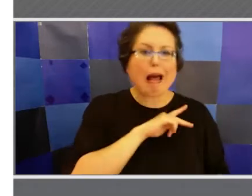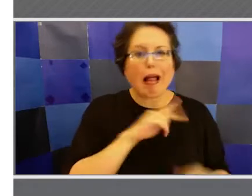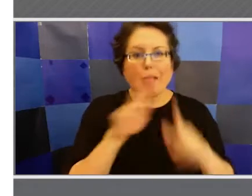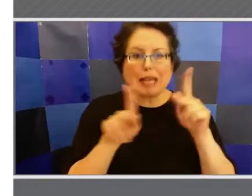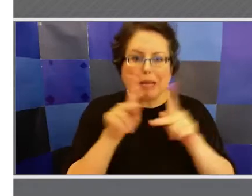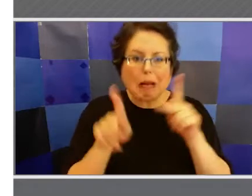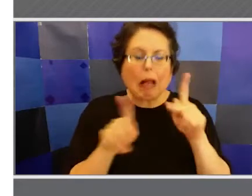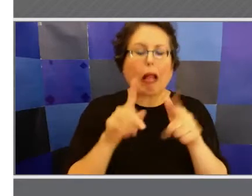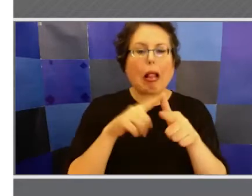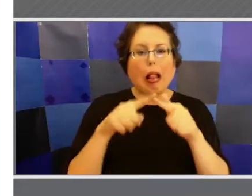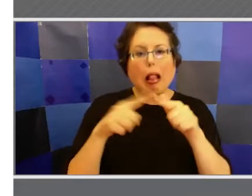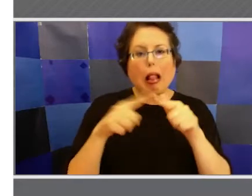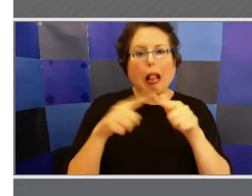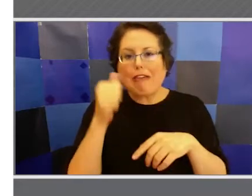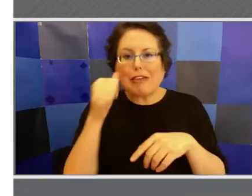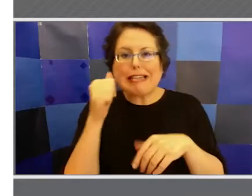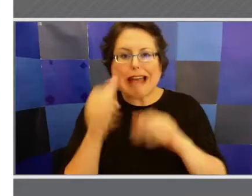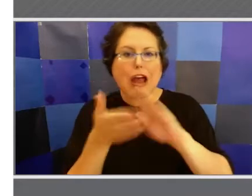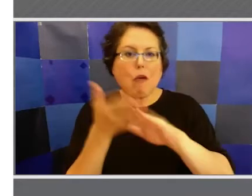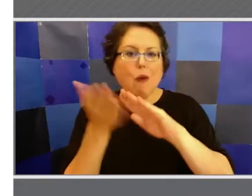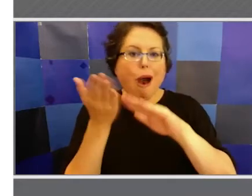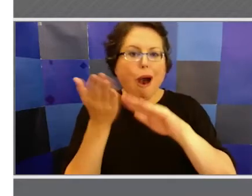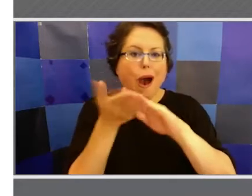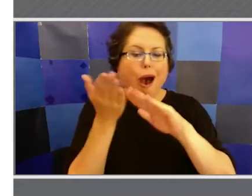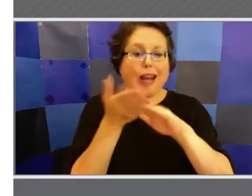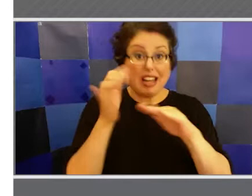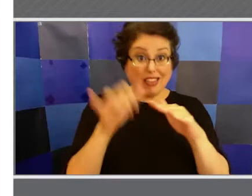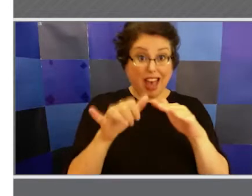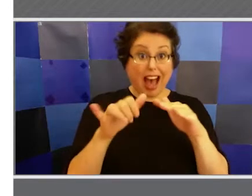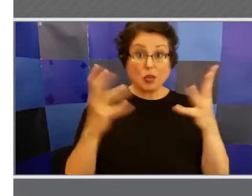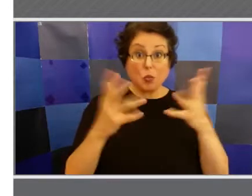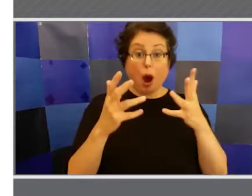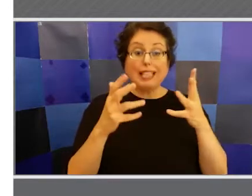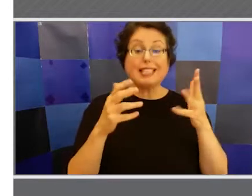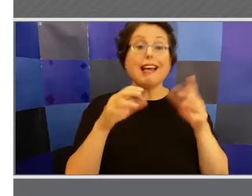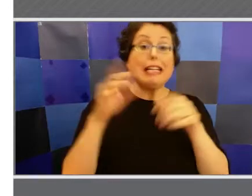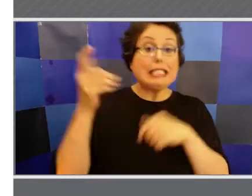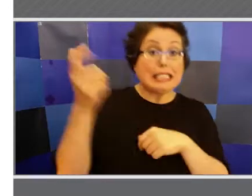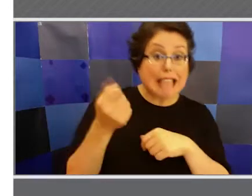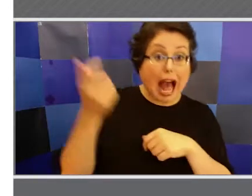keep things running. This is where you would find things like employee salaries and benefits, where you would find